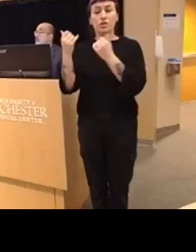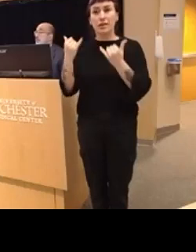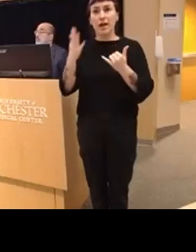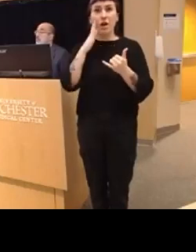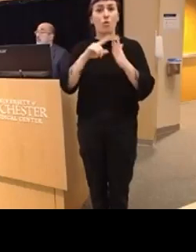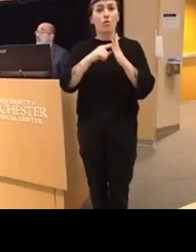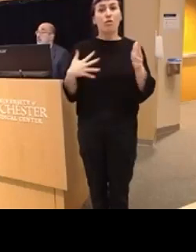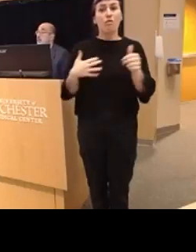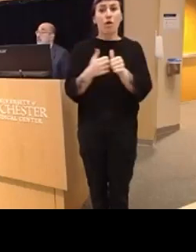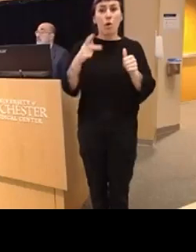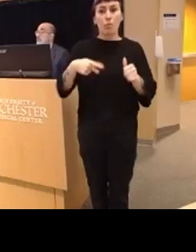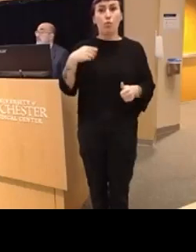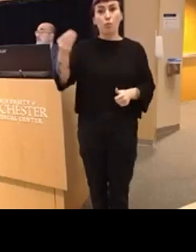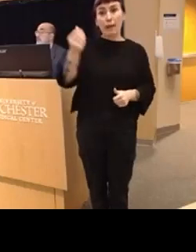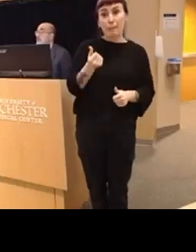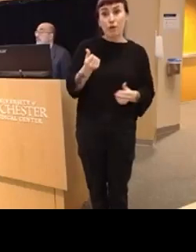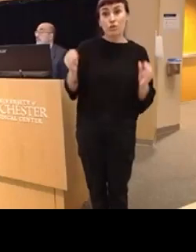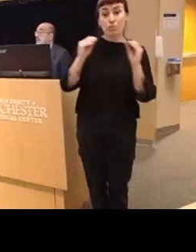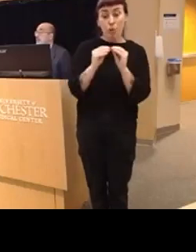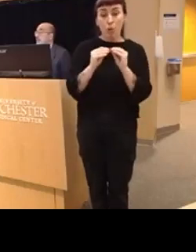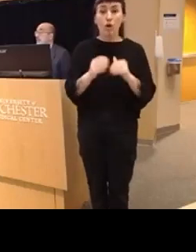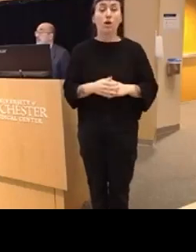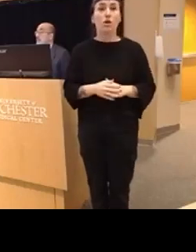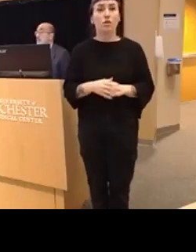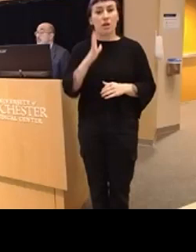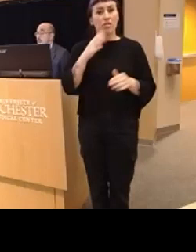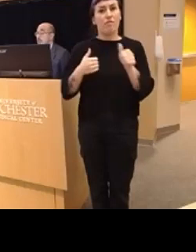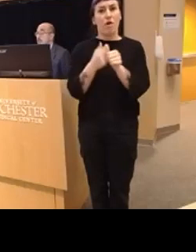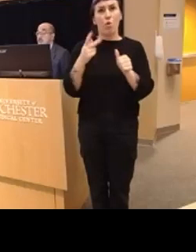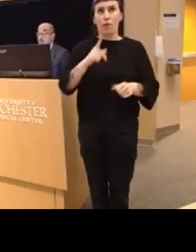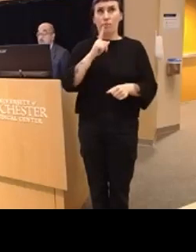reimbursed more it actually makes doing you know follow-ups reasonable right and that's important